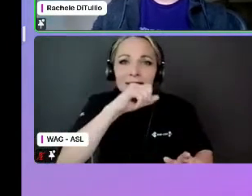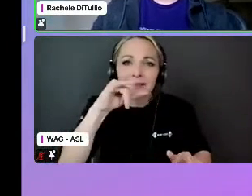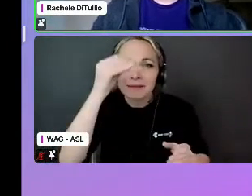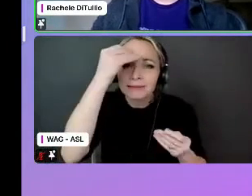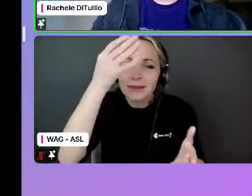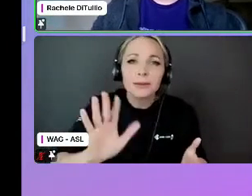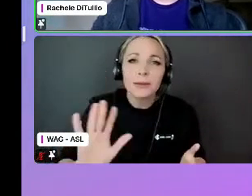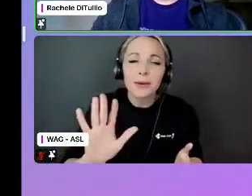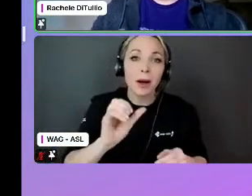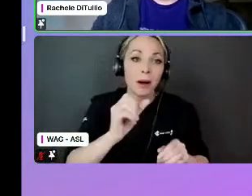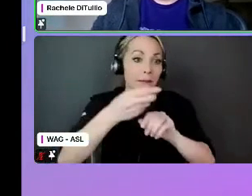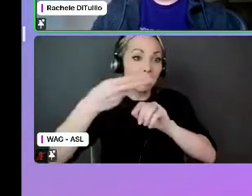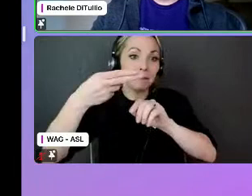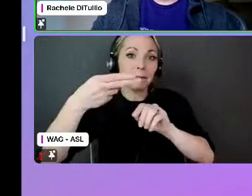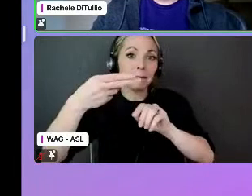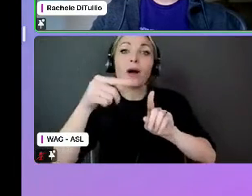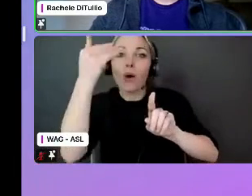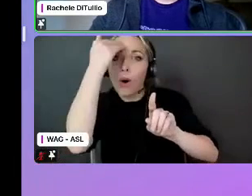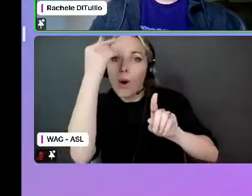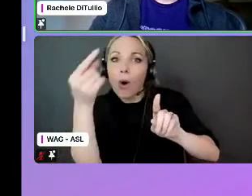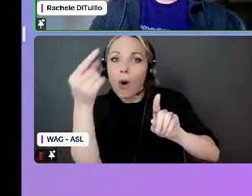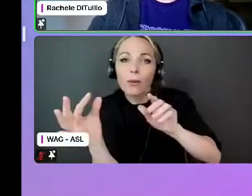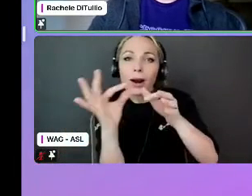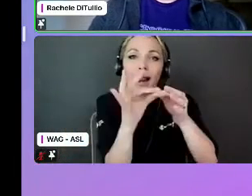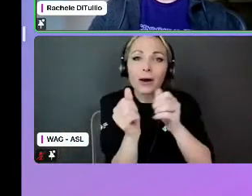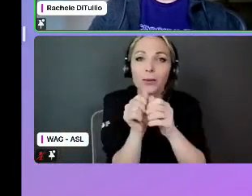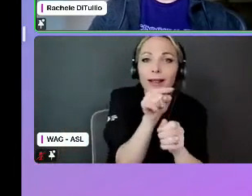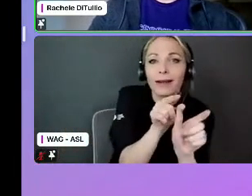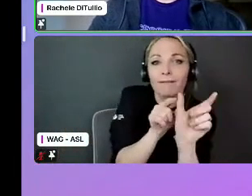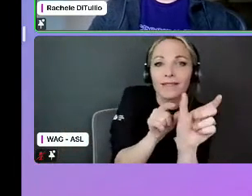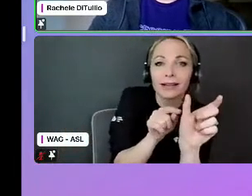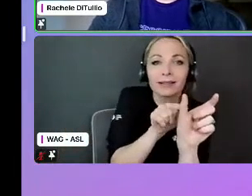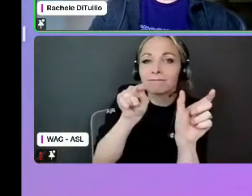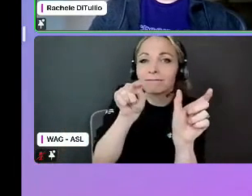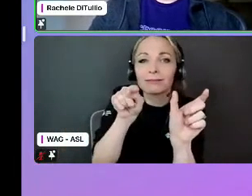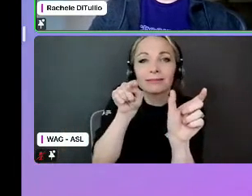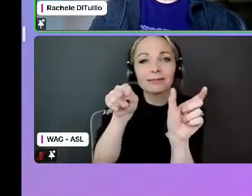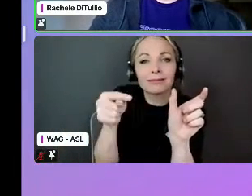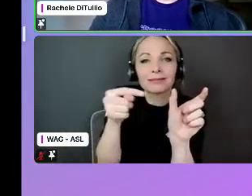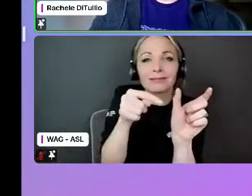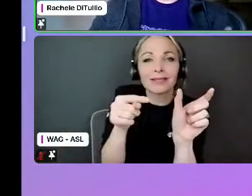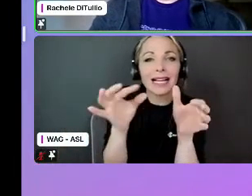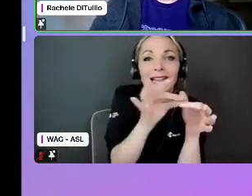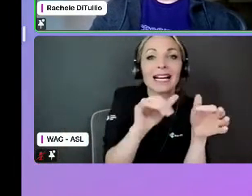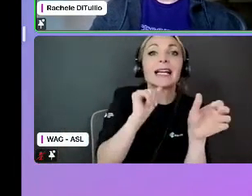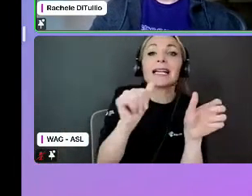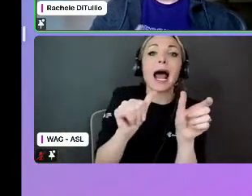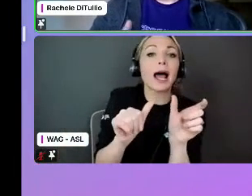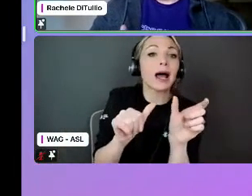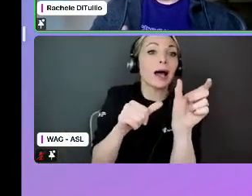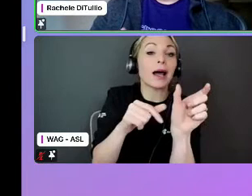away after a little bit of time, it's persistent, and